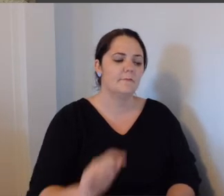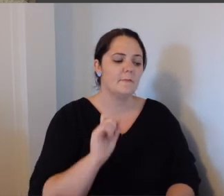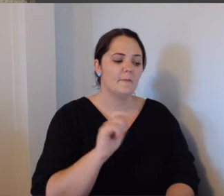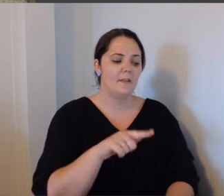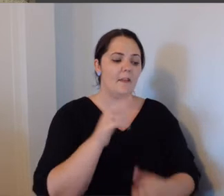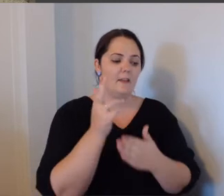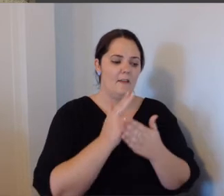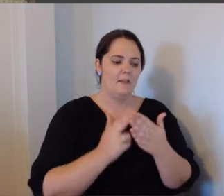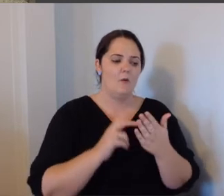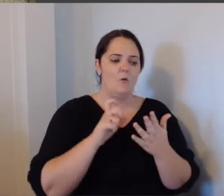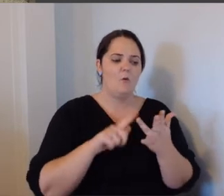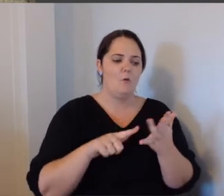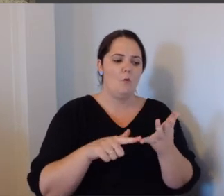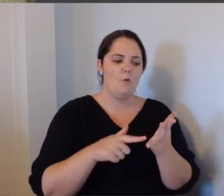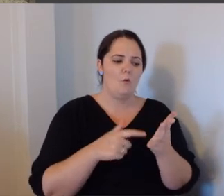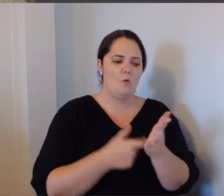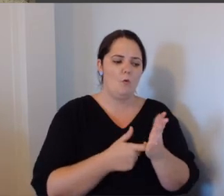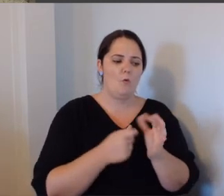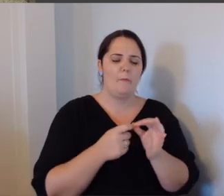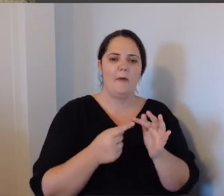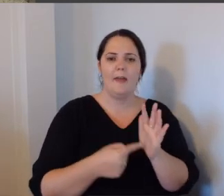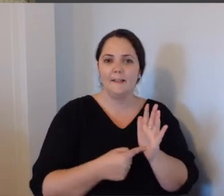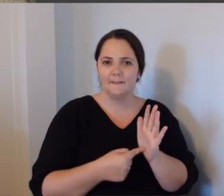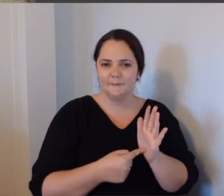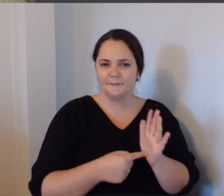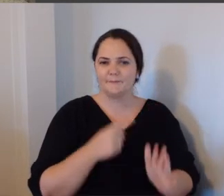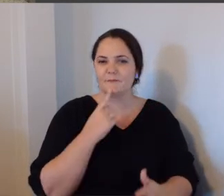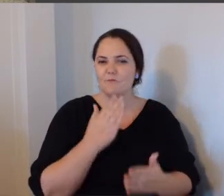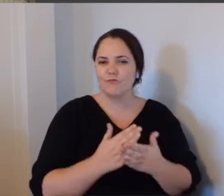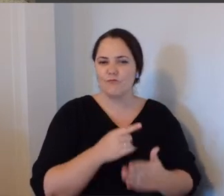it's considered an outlier and he's considered an outlier because he challenged convention.